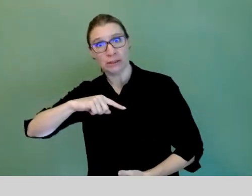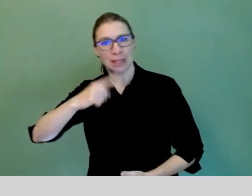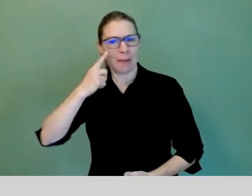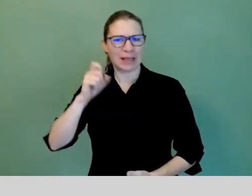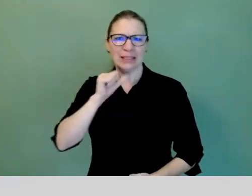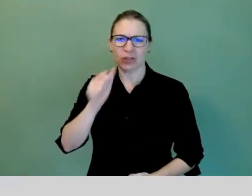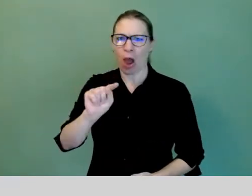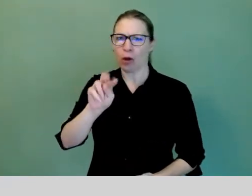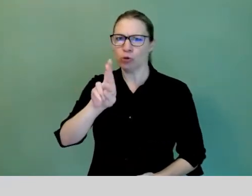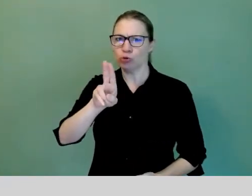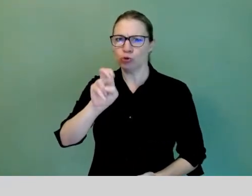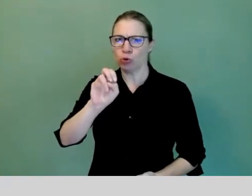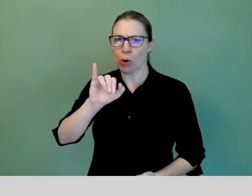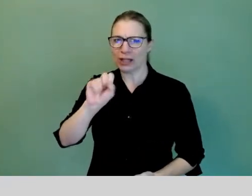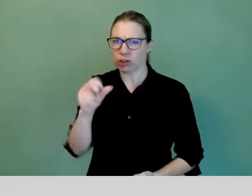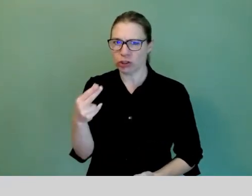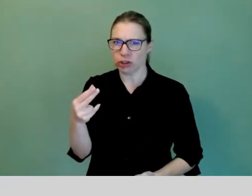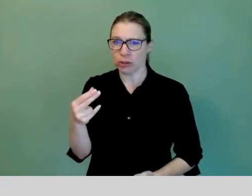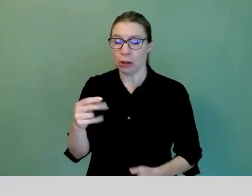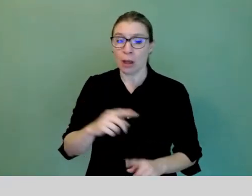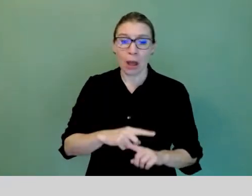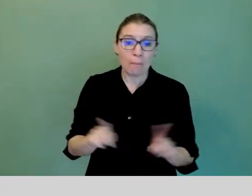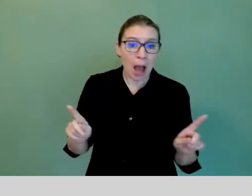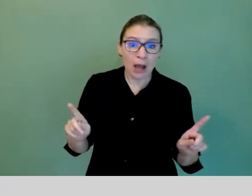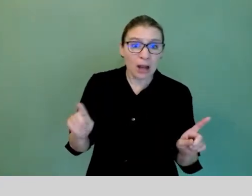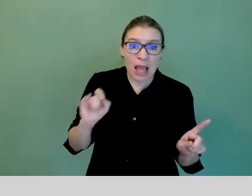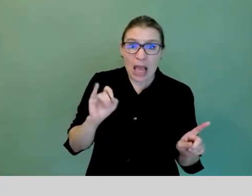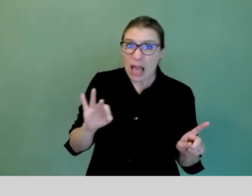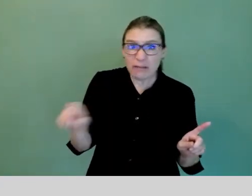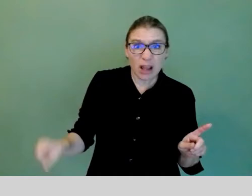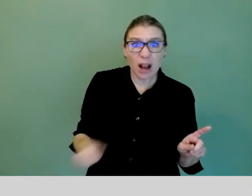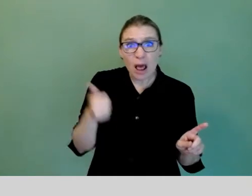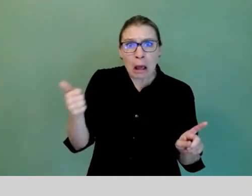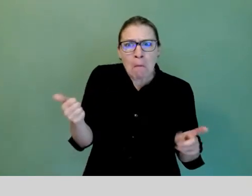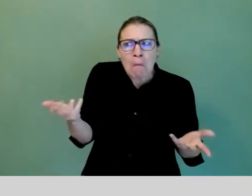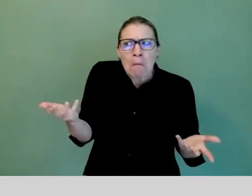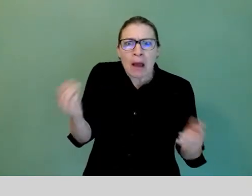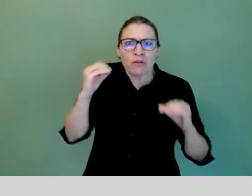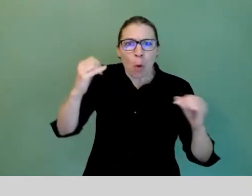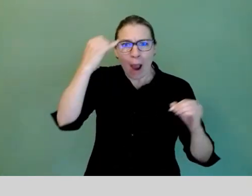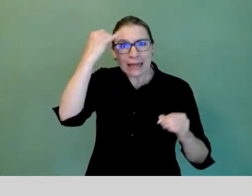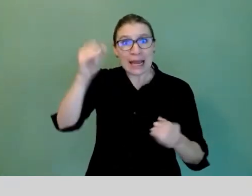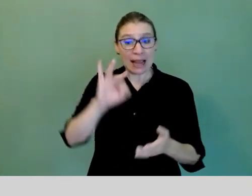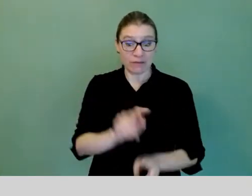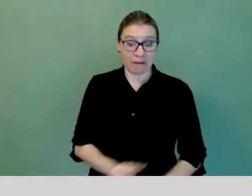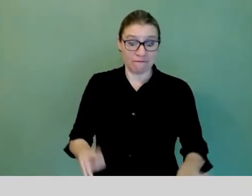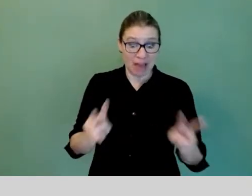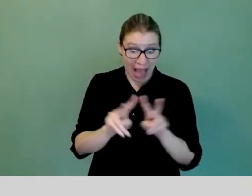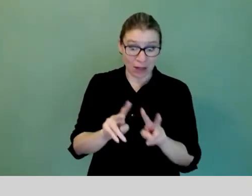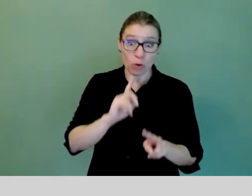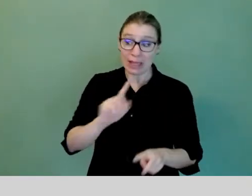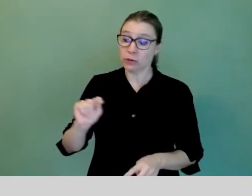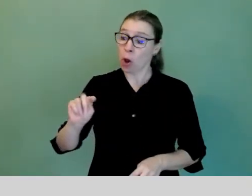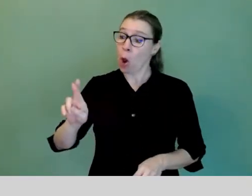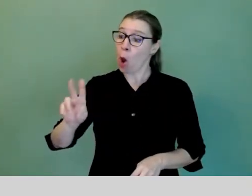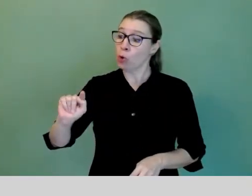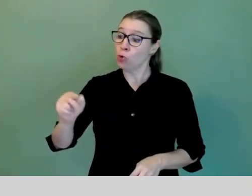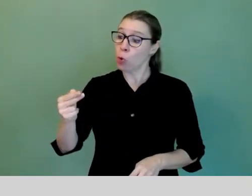Otherwise you have no idea whether the value that's been passed into this method is truthy or falsey, and so in this case,